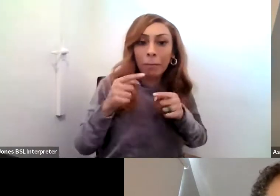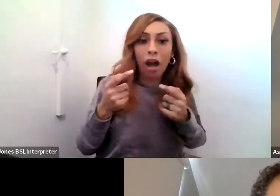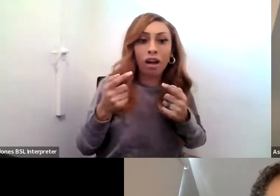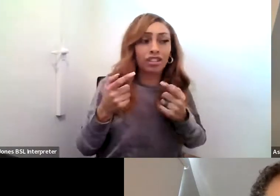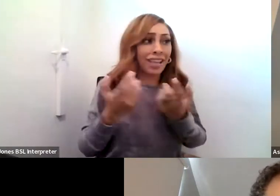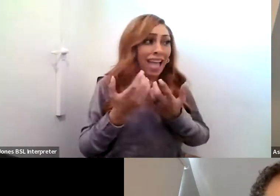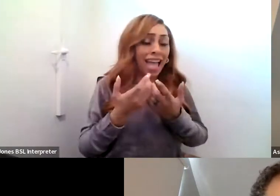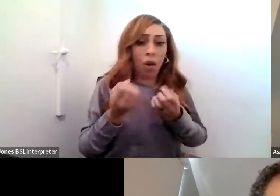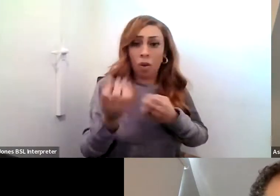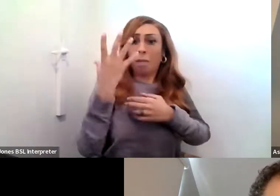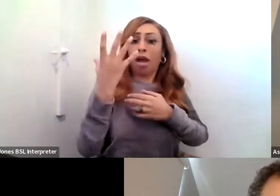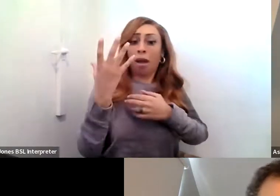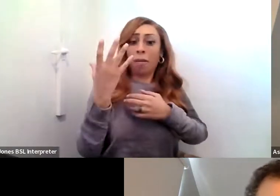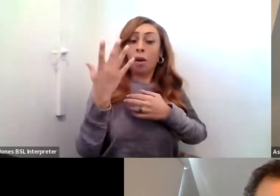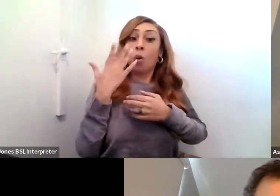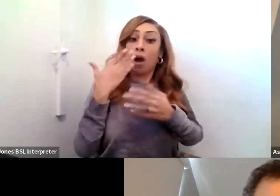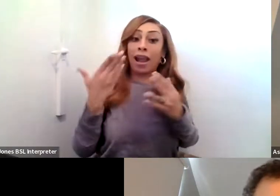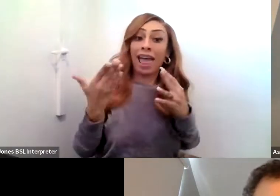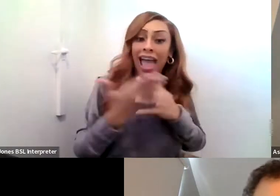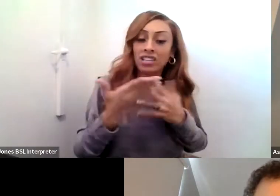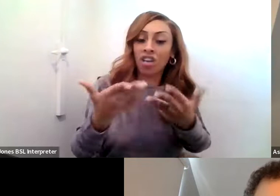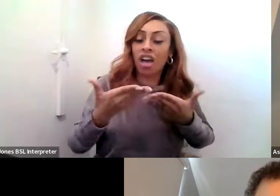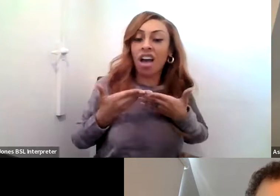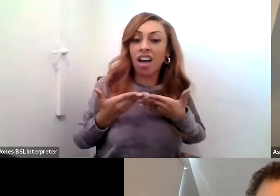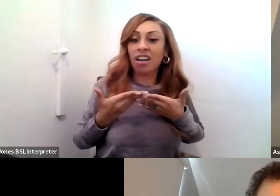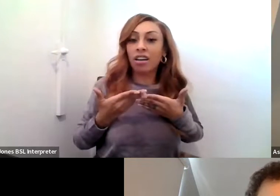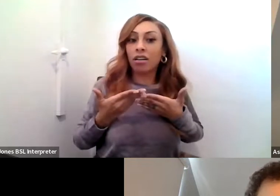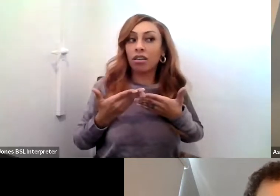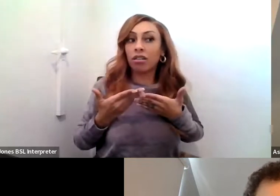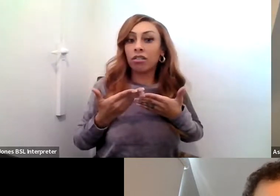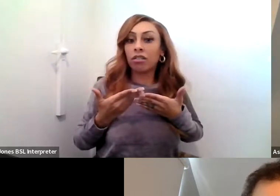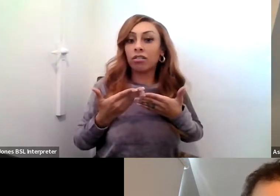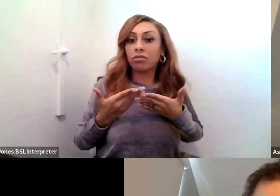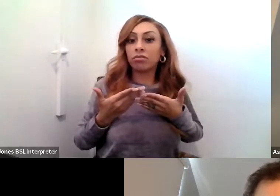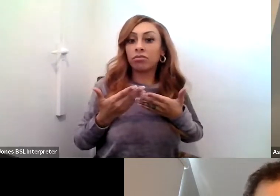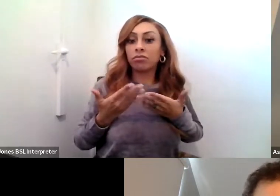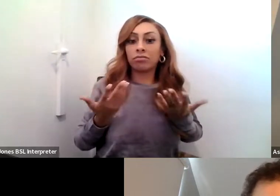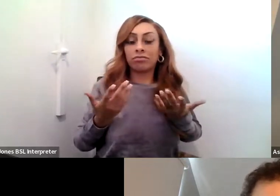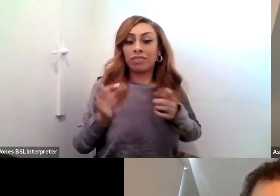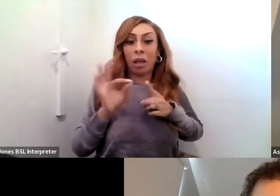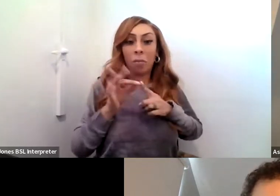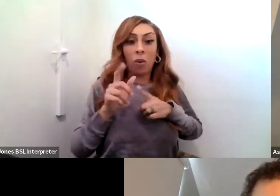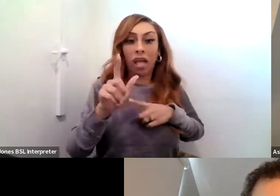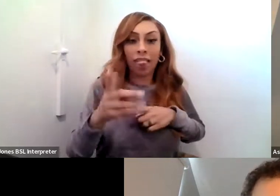someone may have when accessing that part of your offer, then it's almost completely pointless doing it in the first place,